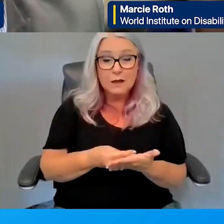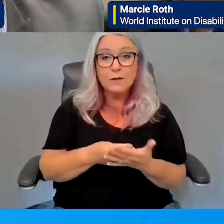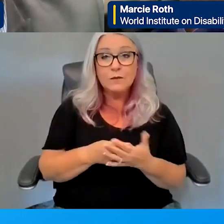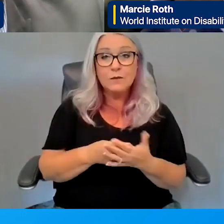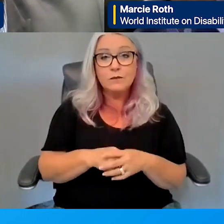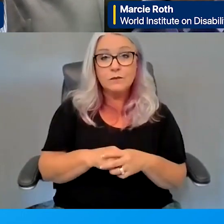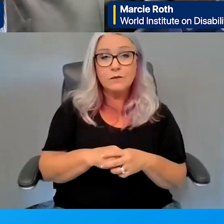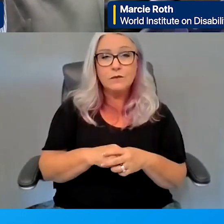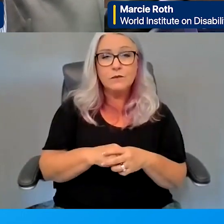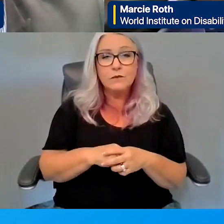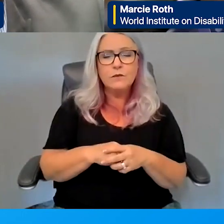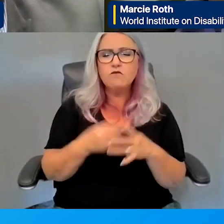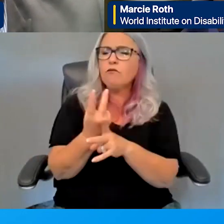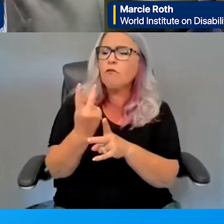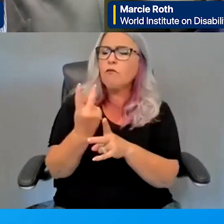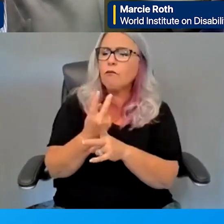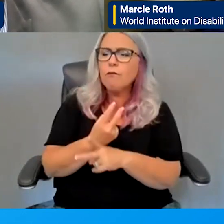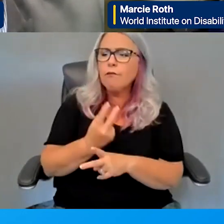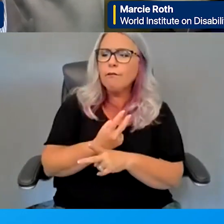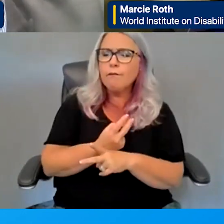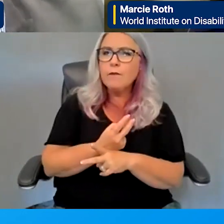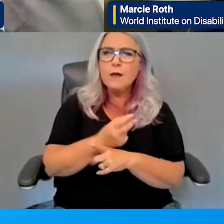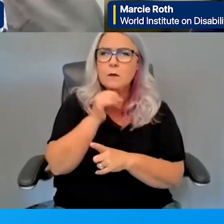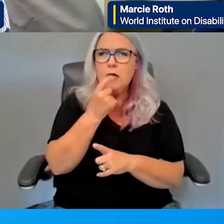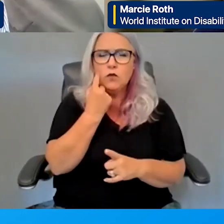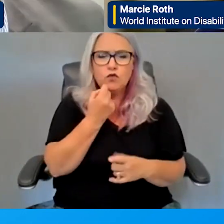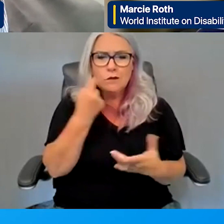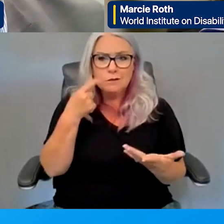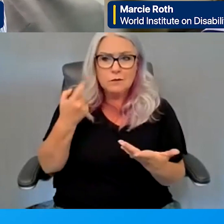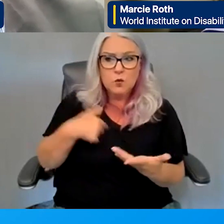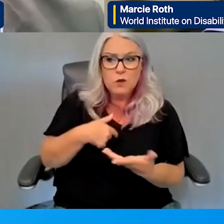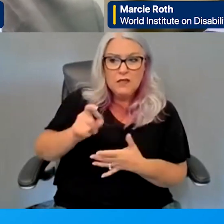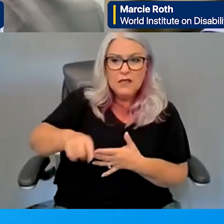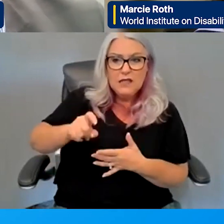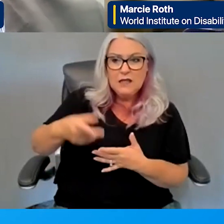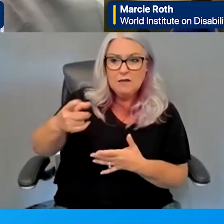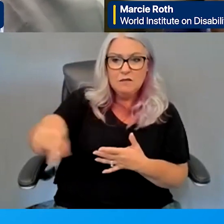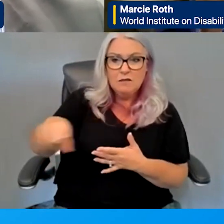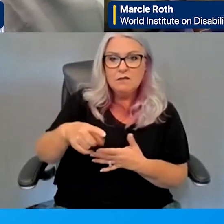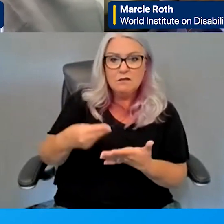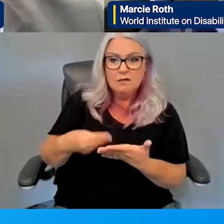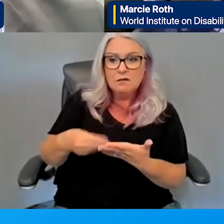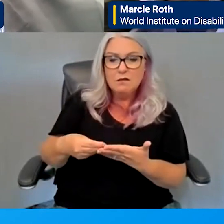out not just are they meeting the business, I mean I'm sorry